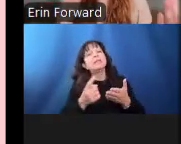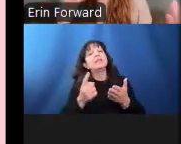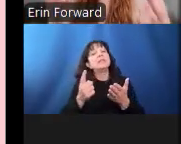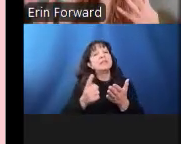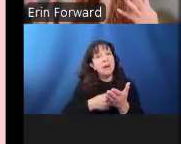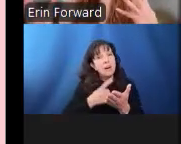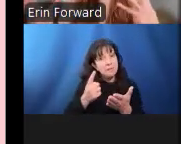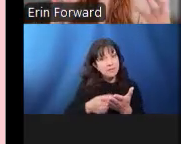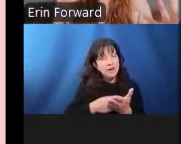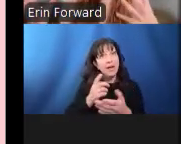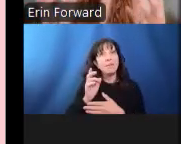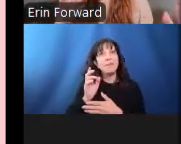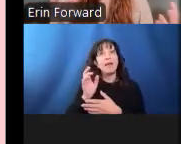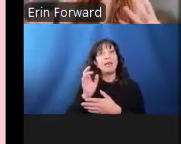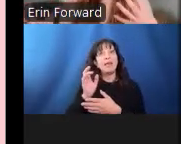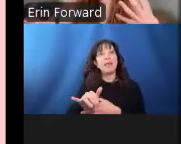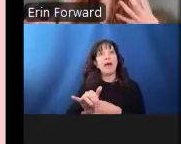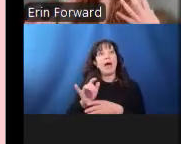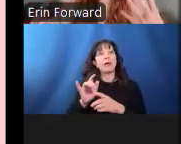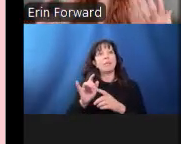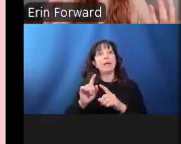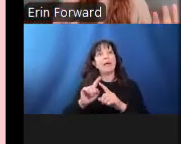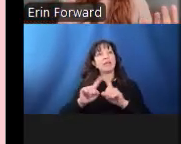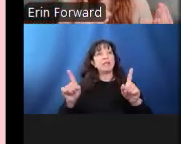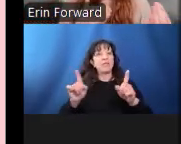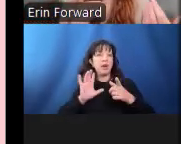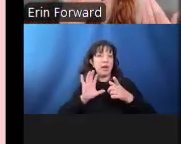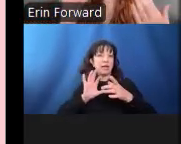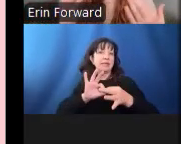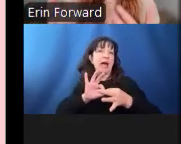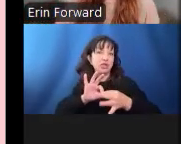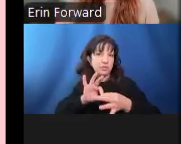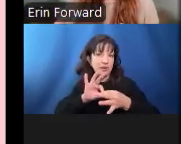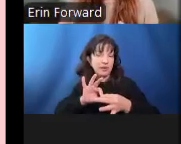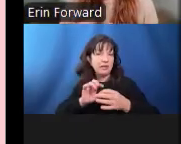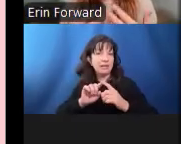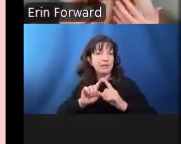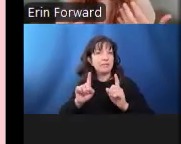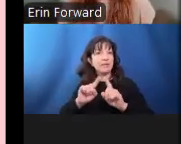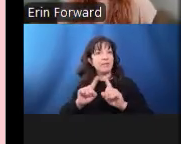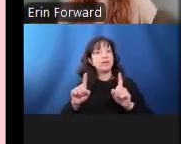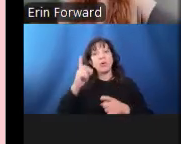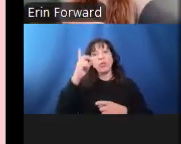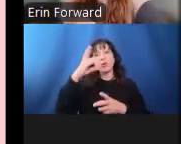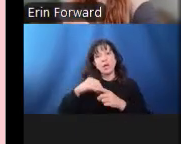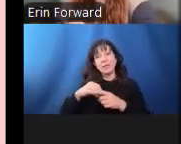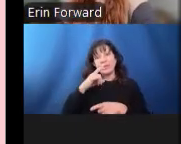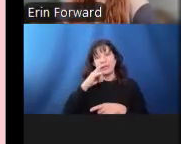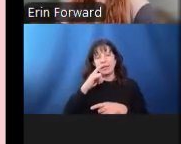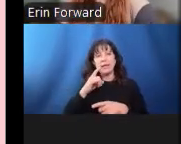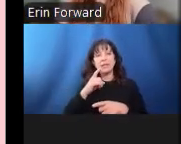difference in attunement and attachment. So sometimes the autistic kids we work with as infants need to be sued